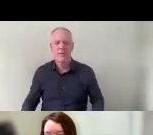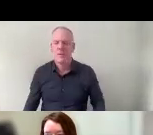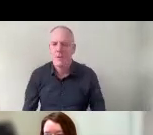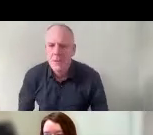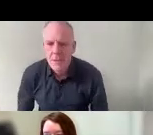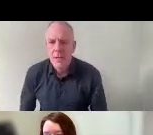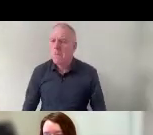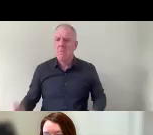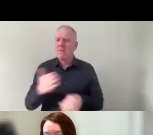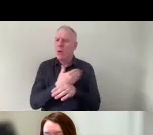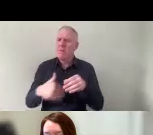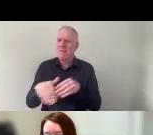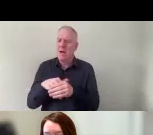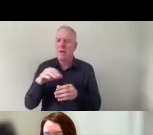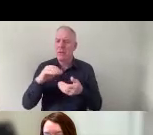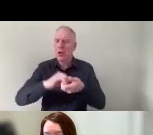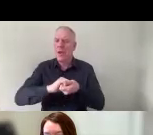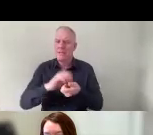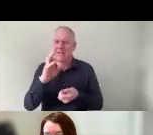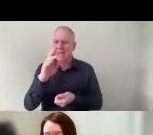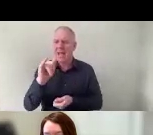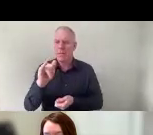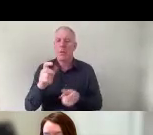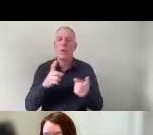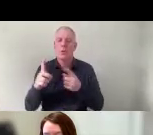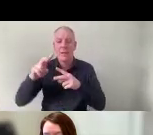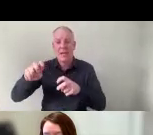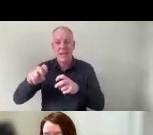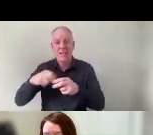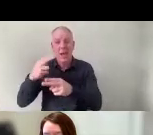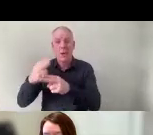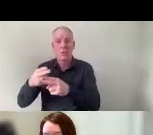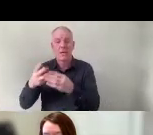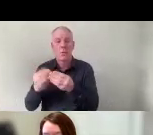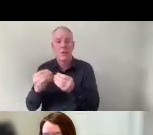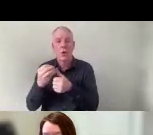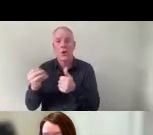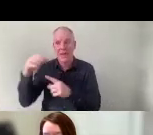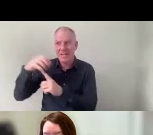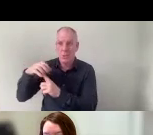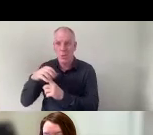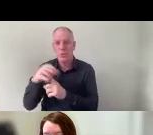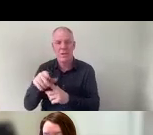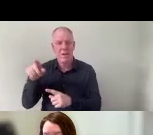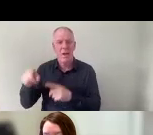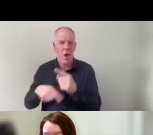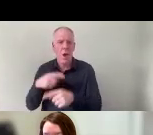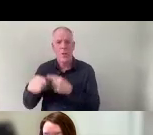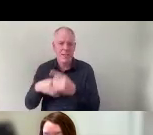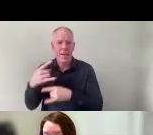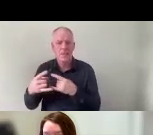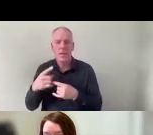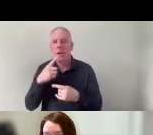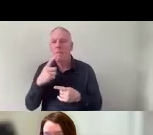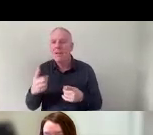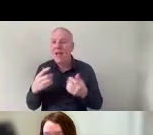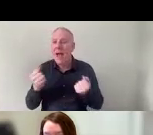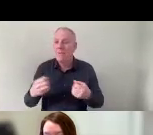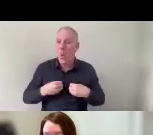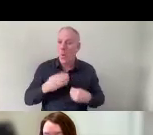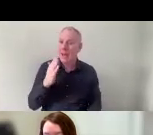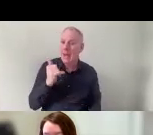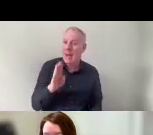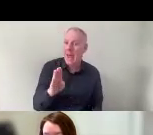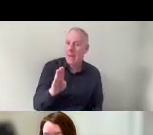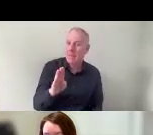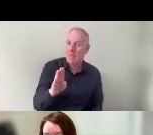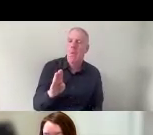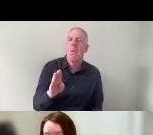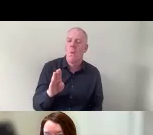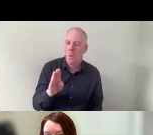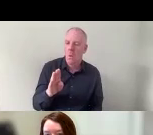course, were performing analysis outside in collaboration with other institutions. That's always a possibility, but having a lab in house inside the Gallery really